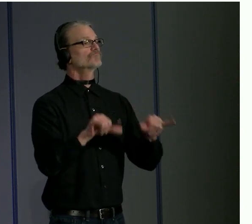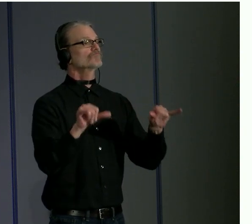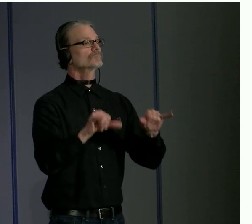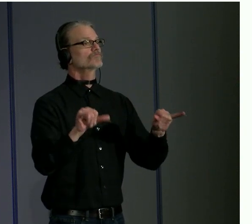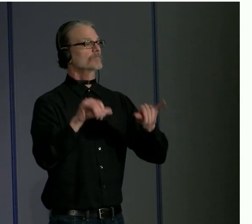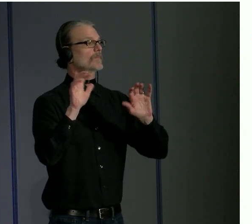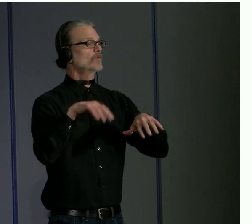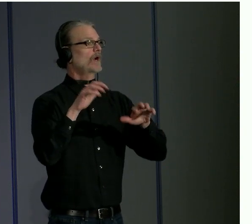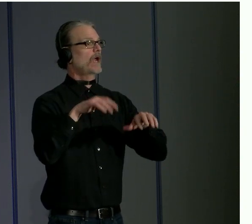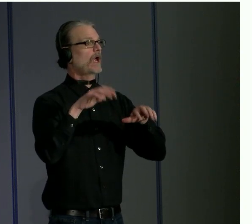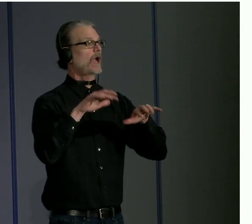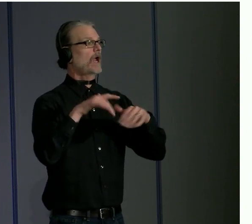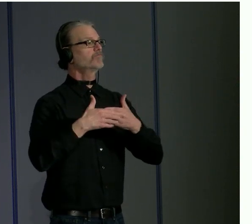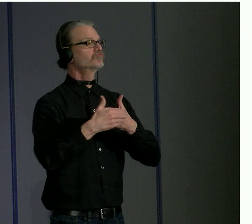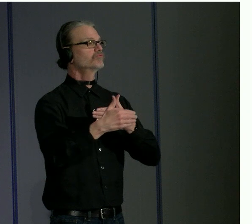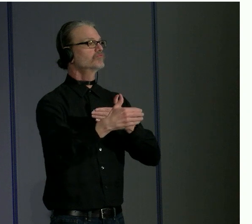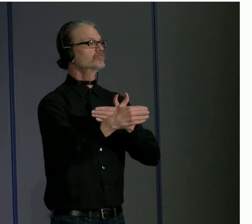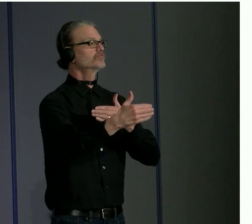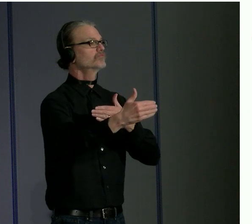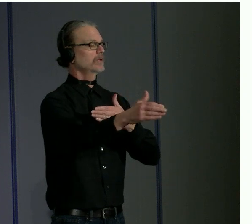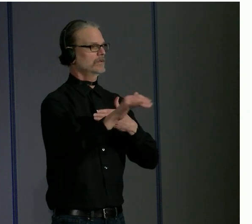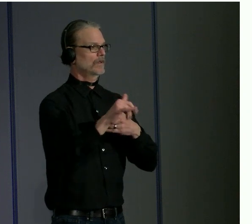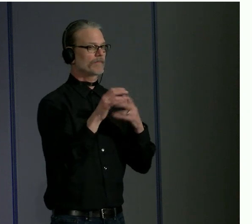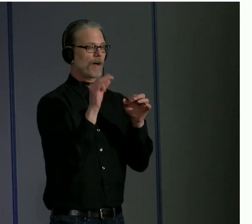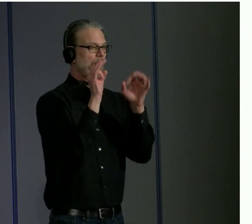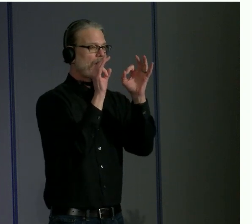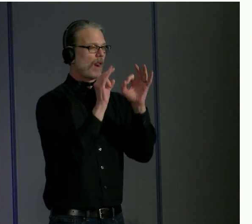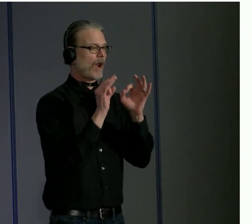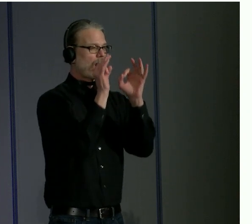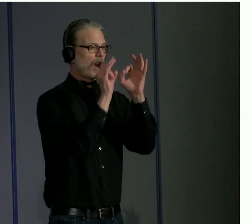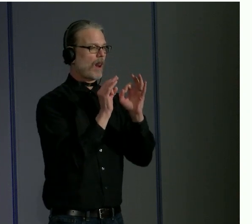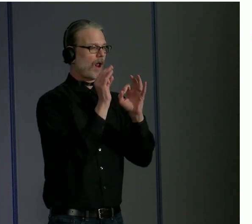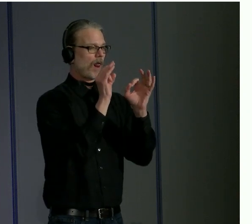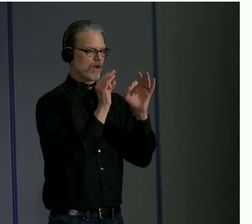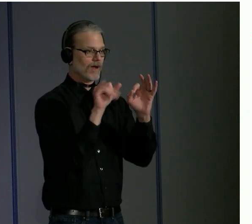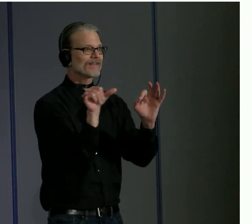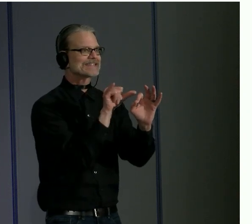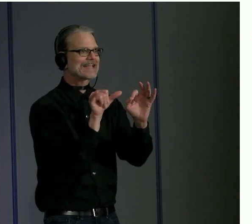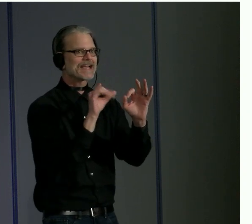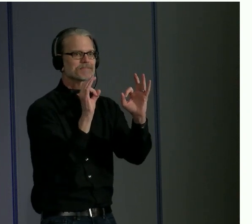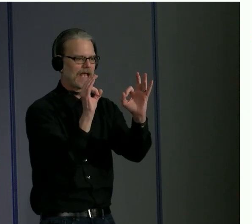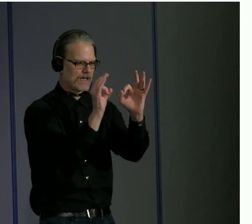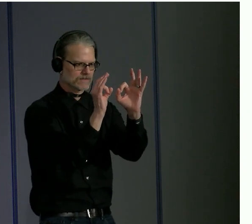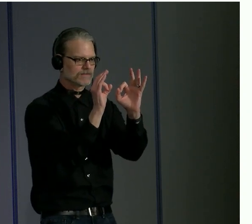period of time. All of these dots are all these water dots all the same size and equally spaced.